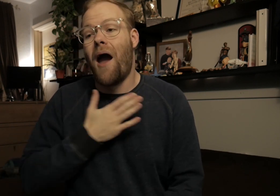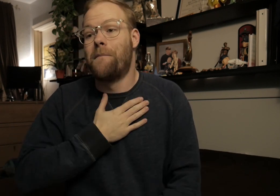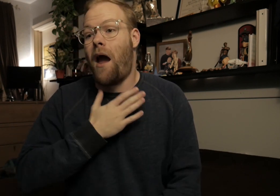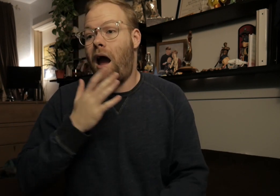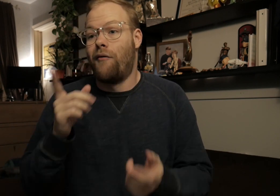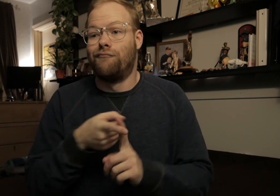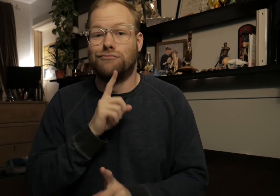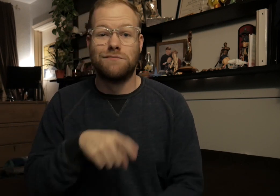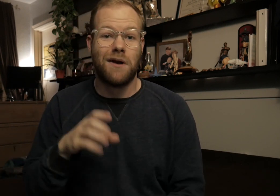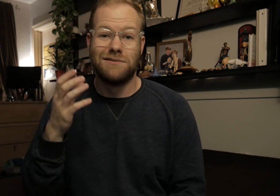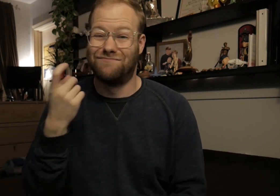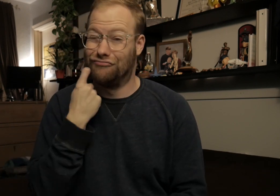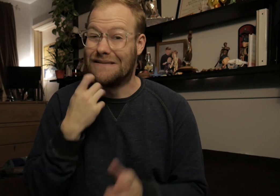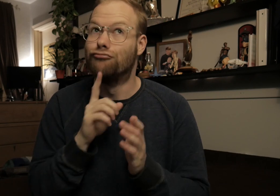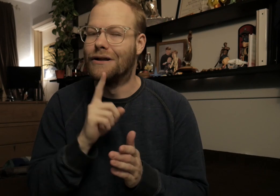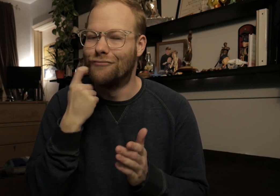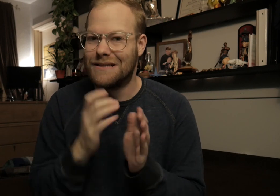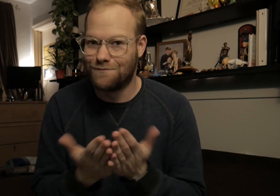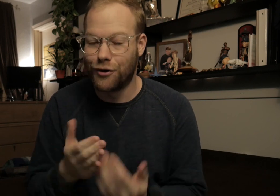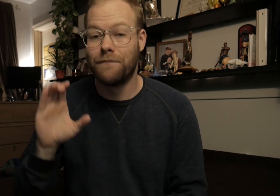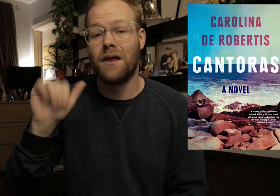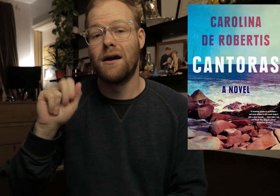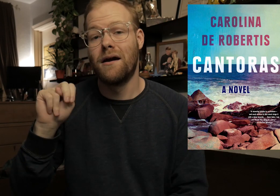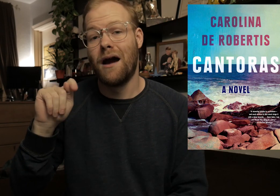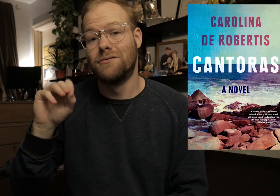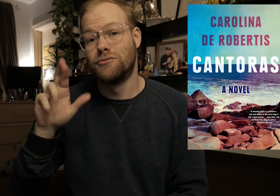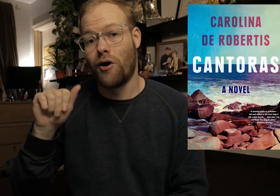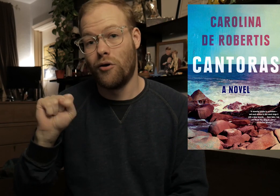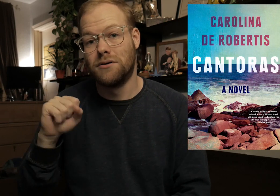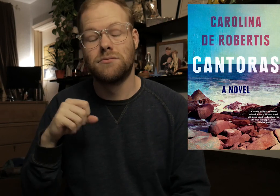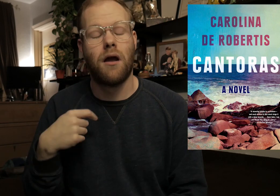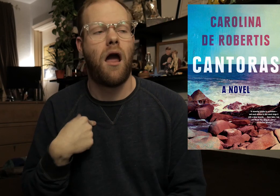My first response is recent, a really recent book, Cantoras. I...